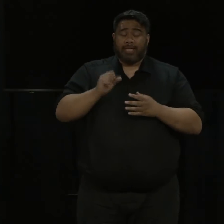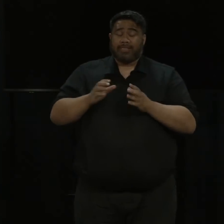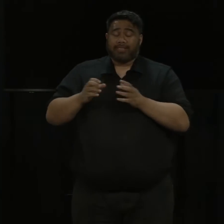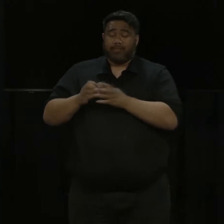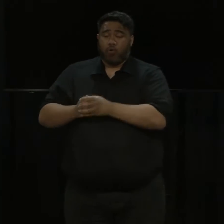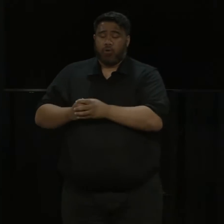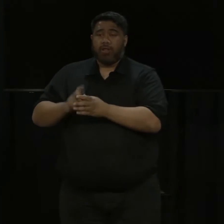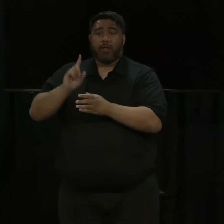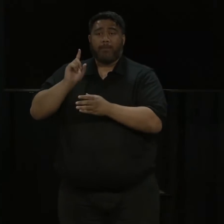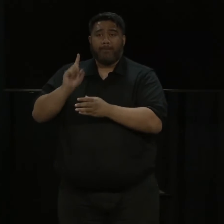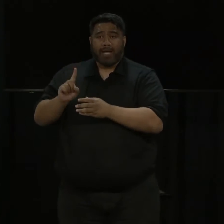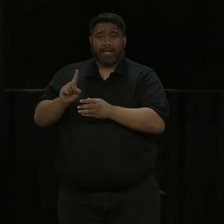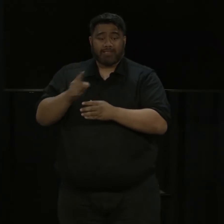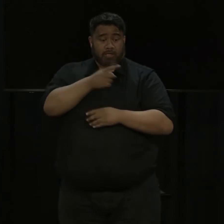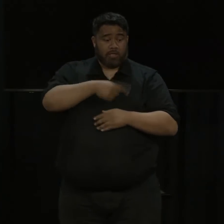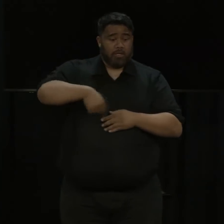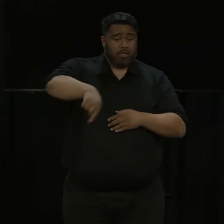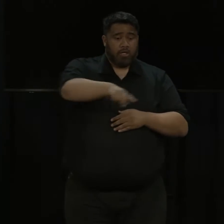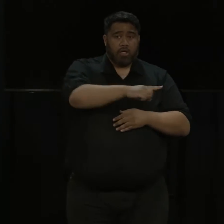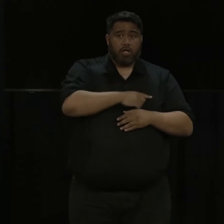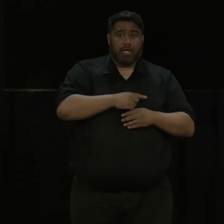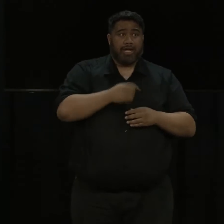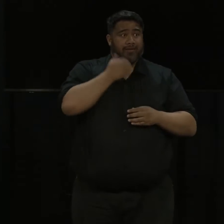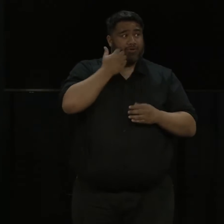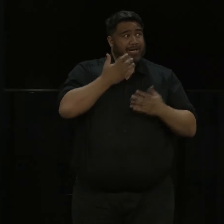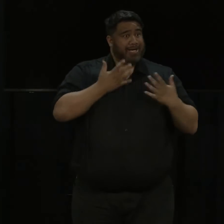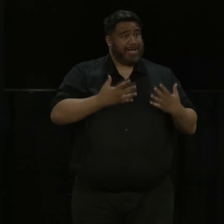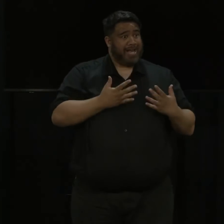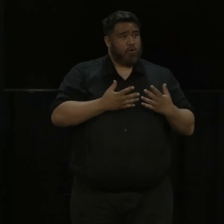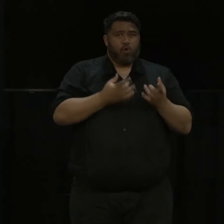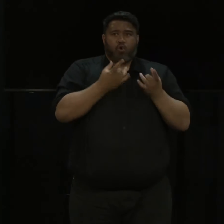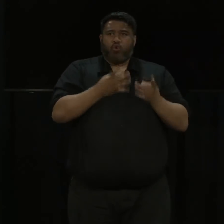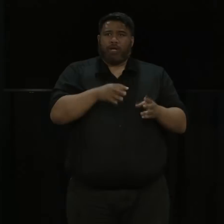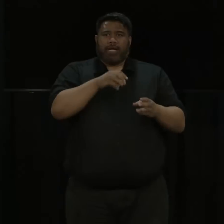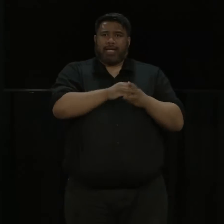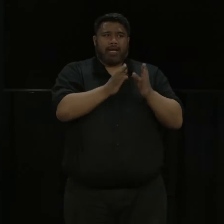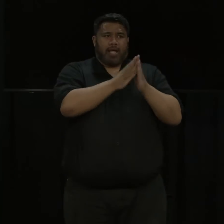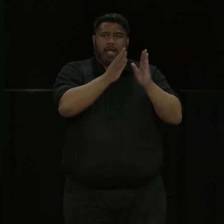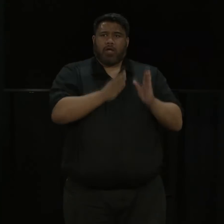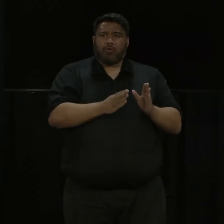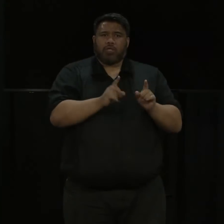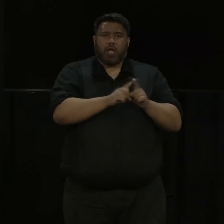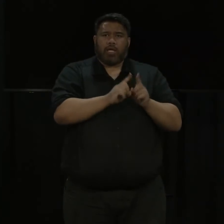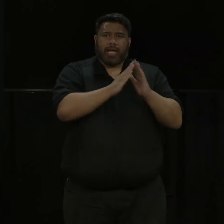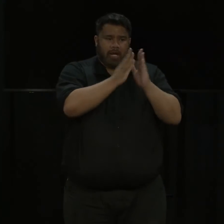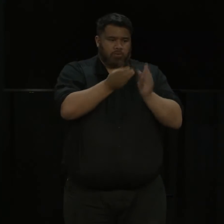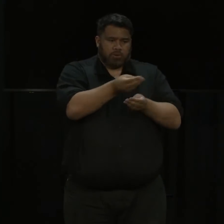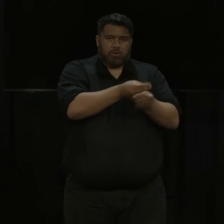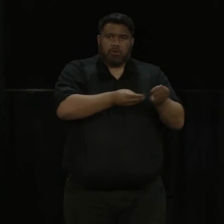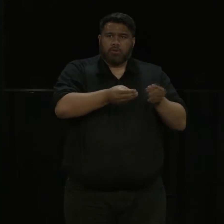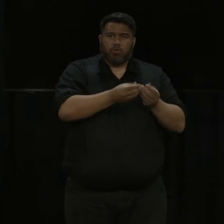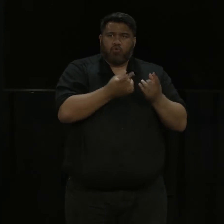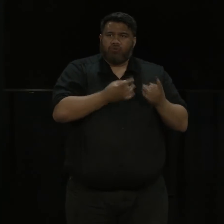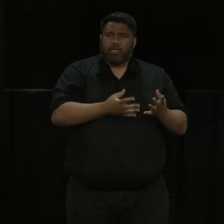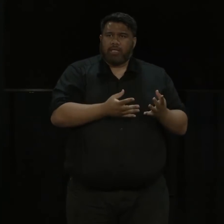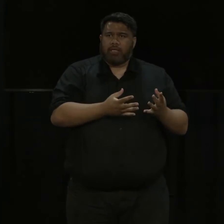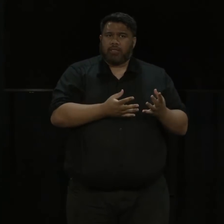those 60 cases, even though it might be small compared to our daily count, many of our cases that we are getting from our